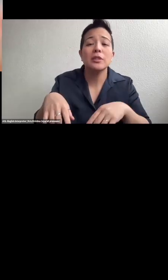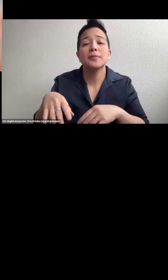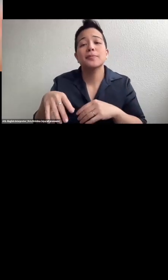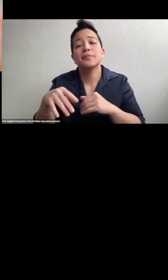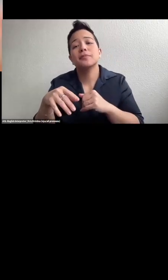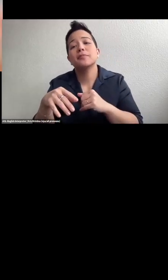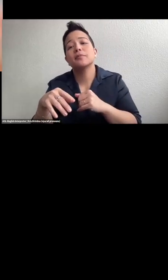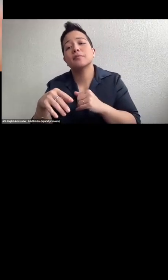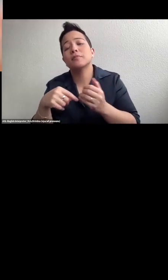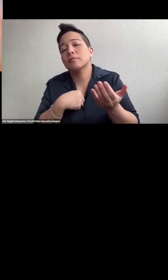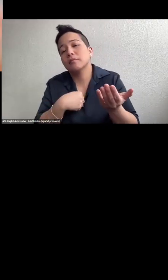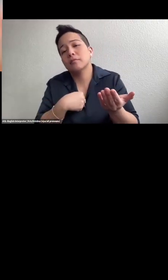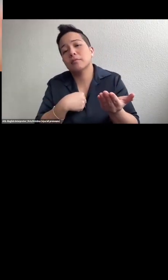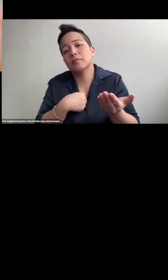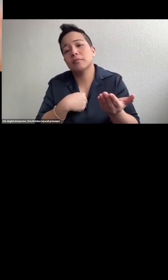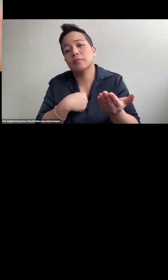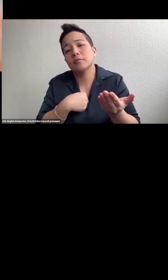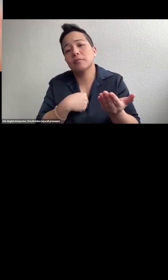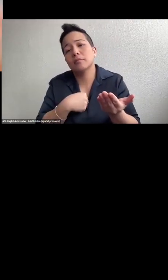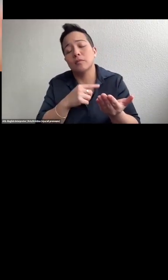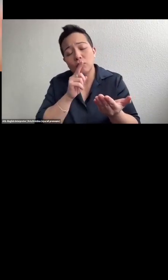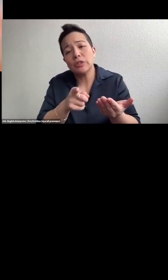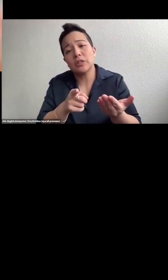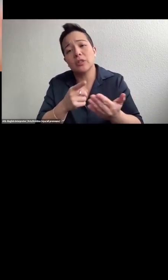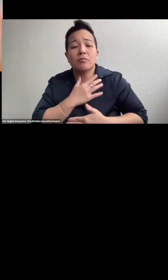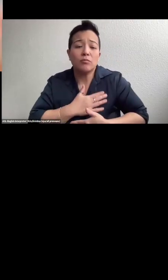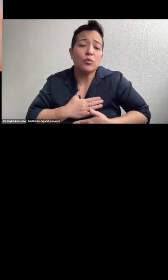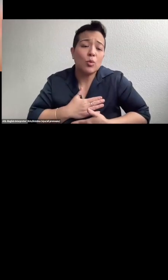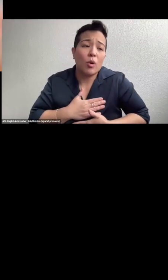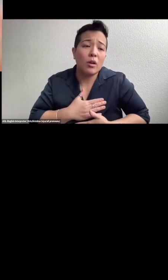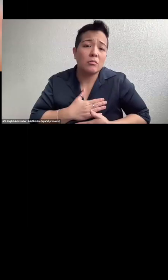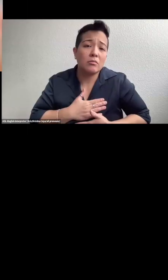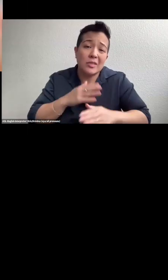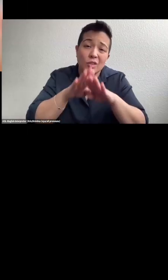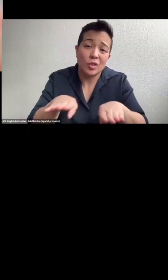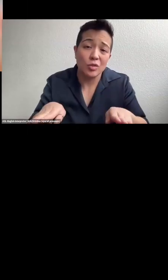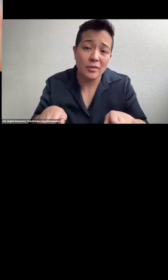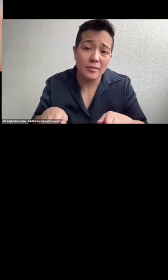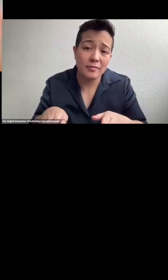I really enjoy children. But, you know, of